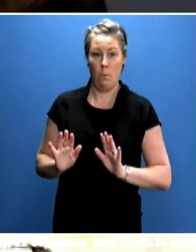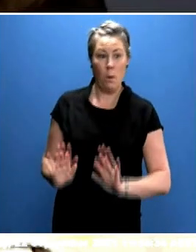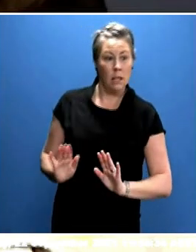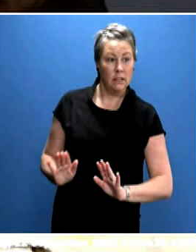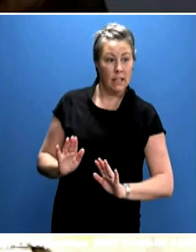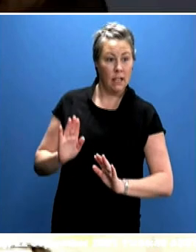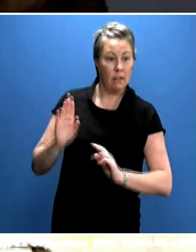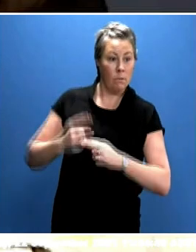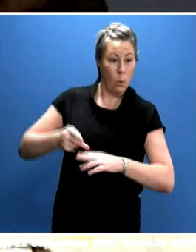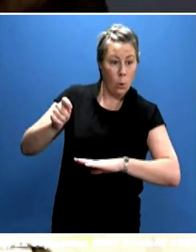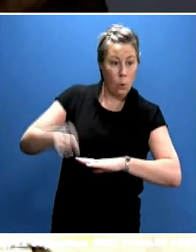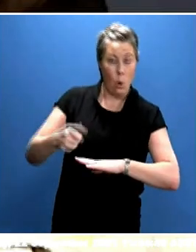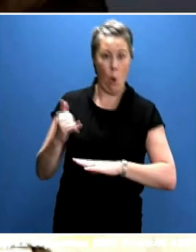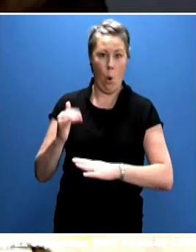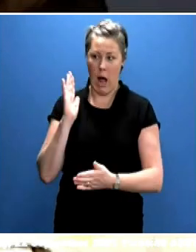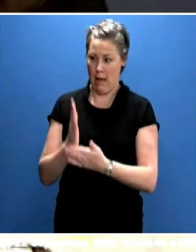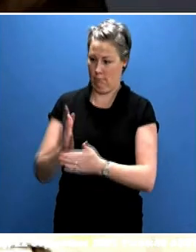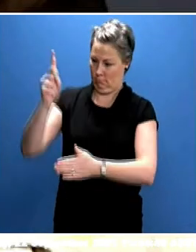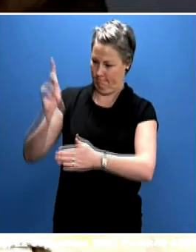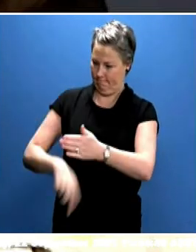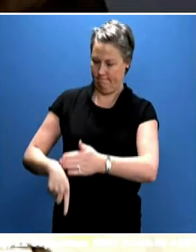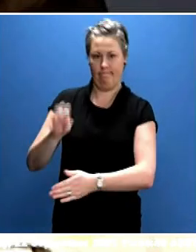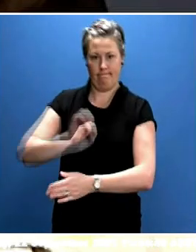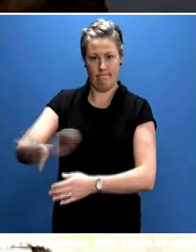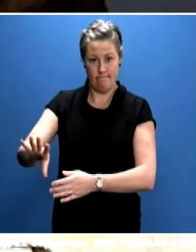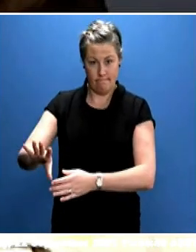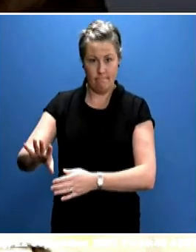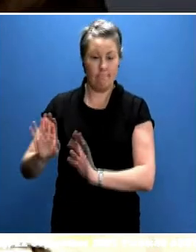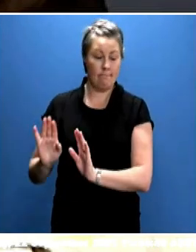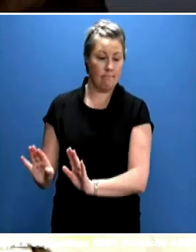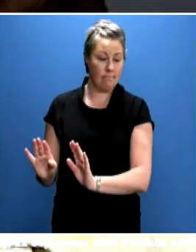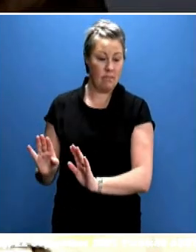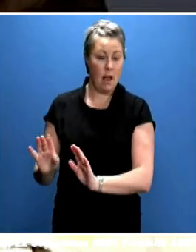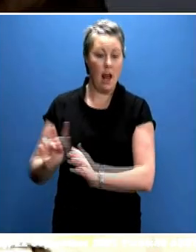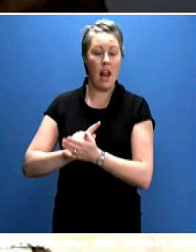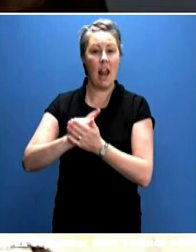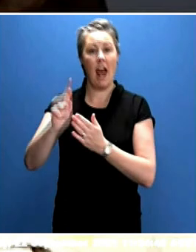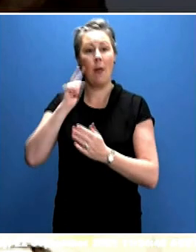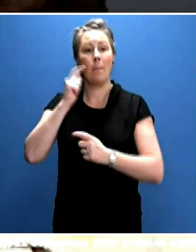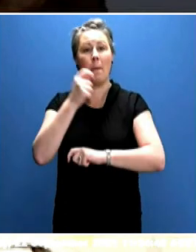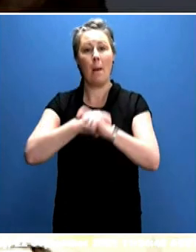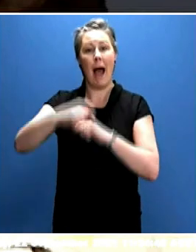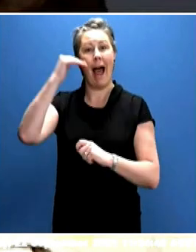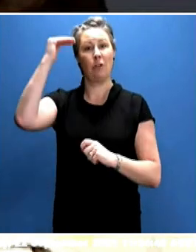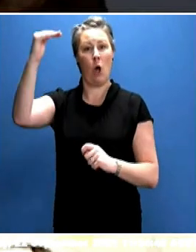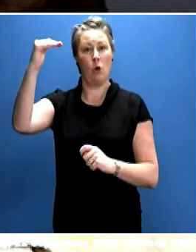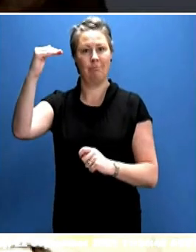these children then translate into adult offenders who spend